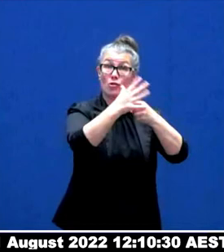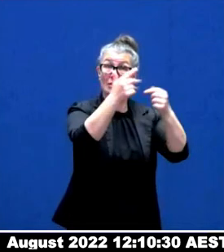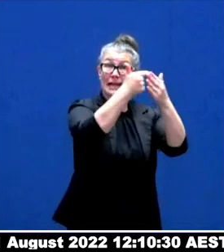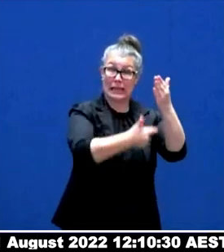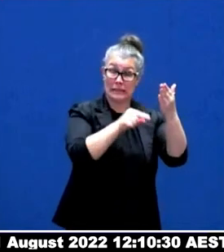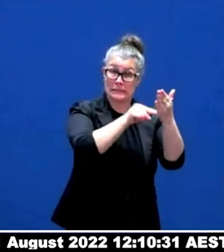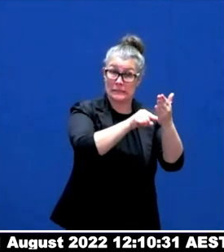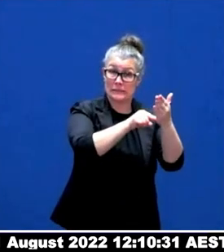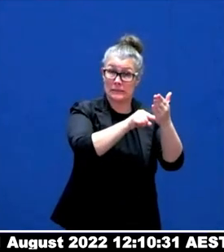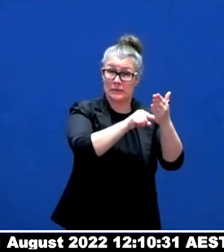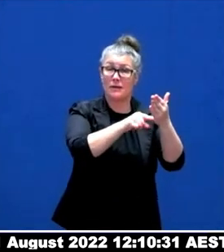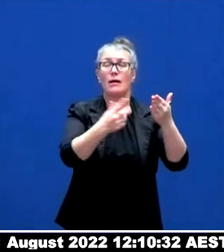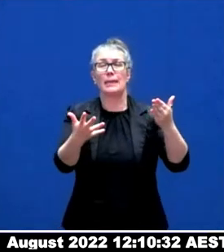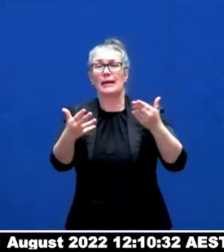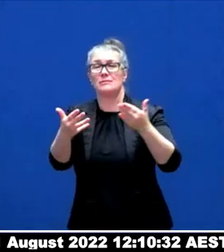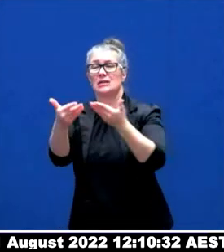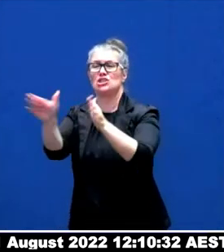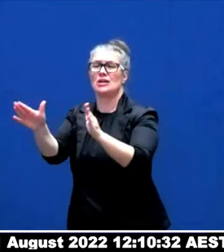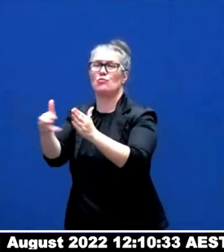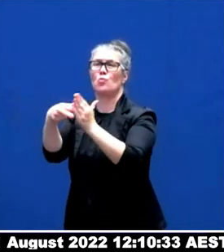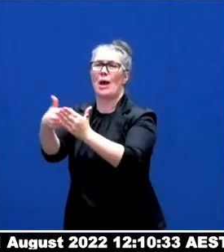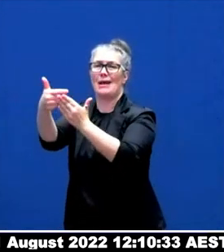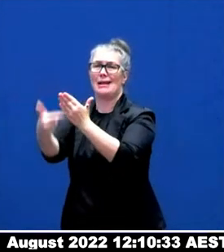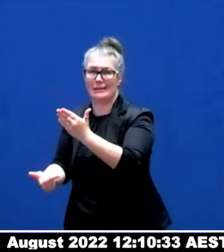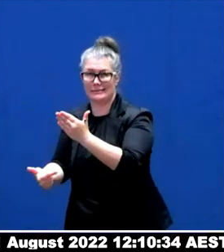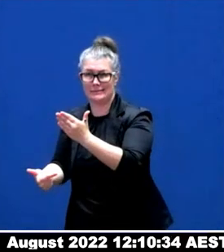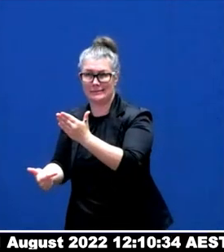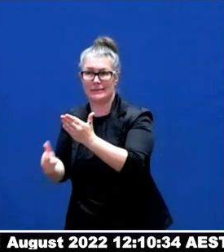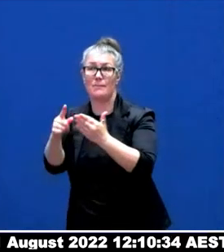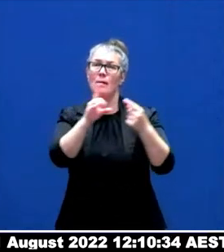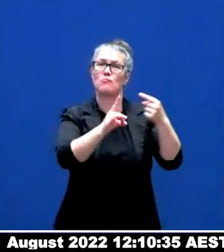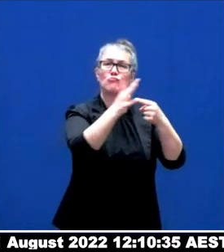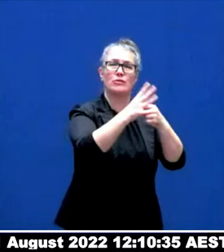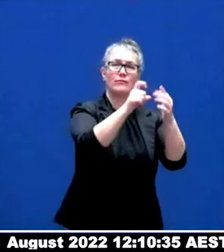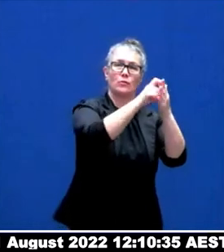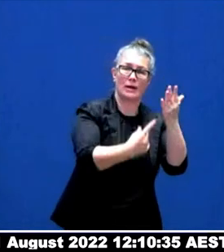the general wait list, and then there's also an additional four criteria that you can